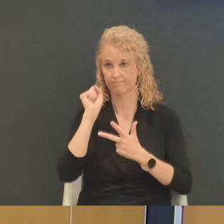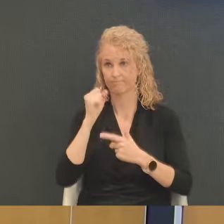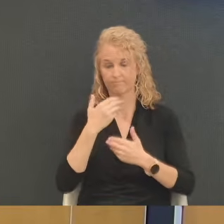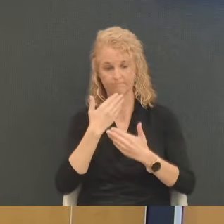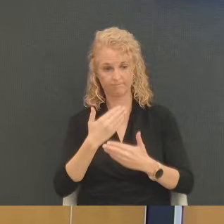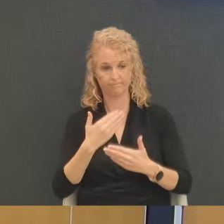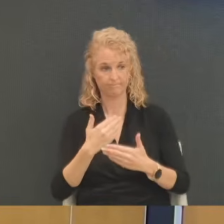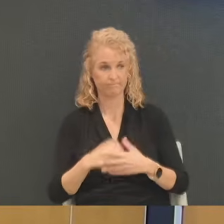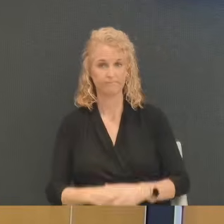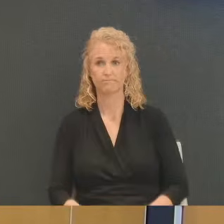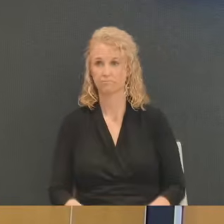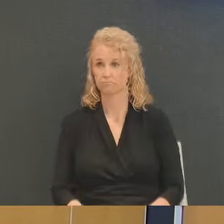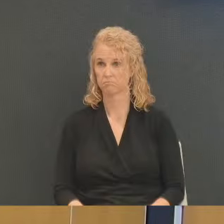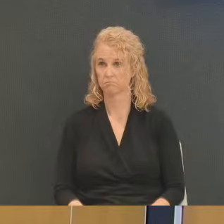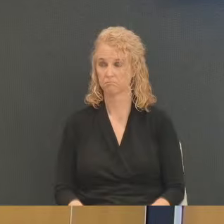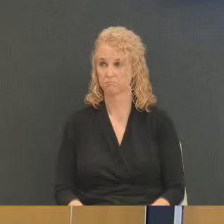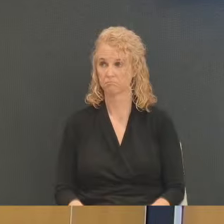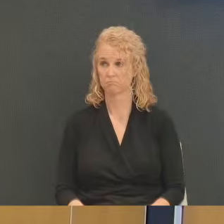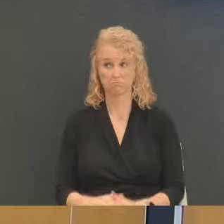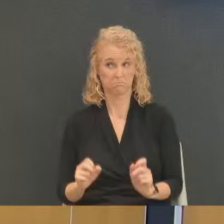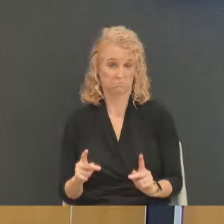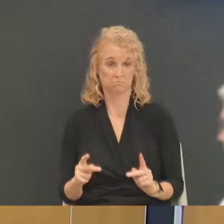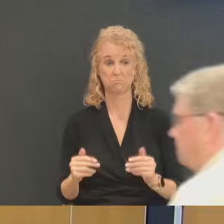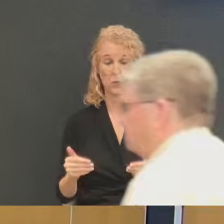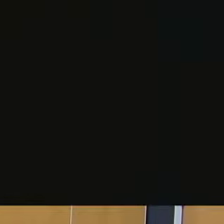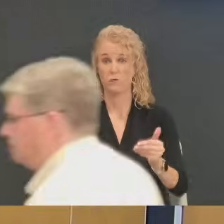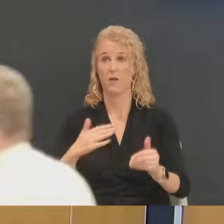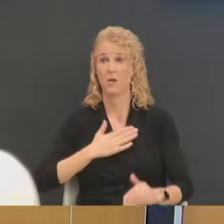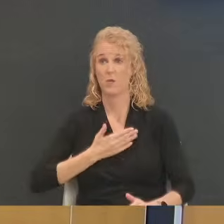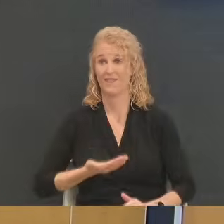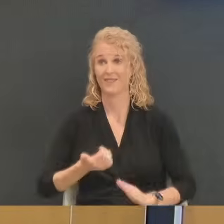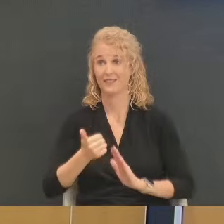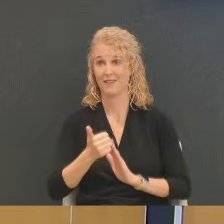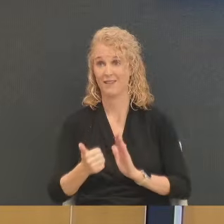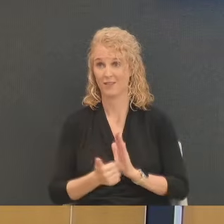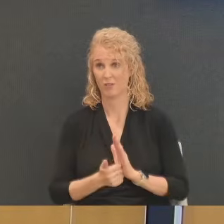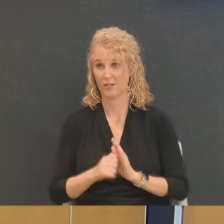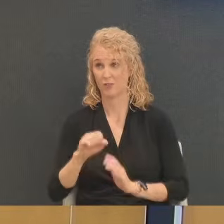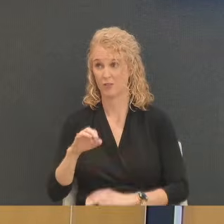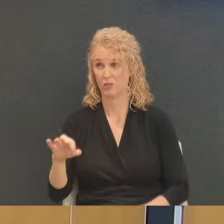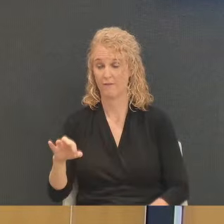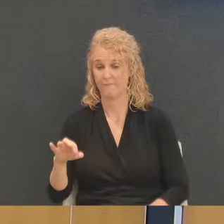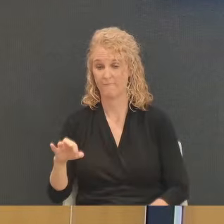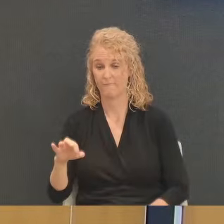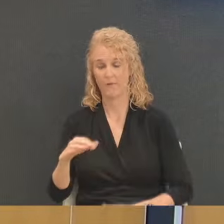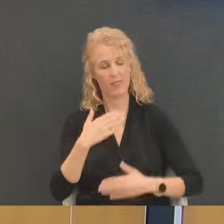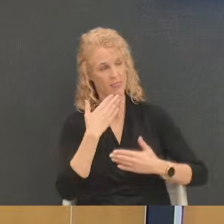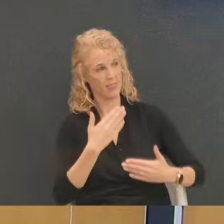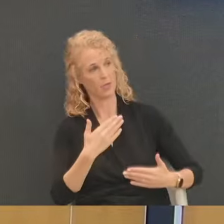so much. We'll move on to our consent agenda items. Jeff. Thank you, Commissioners. Uh,